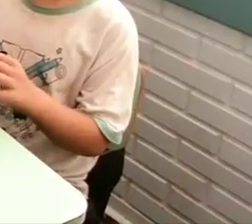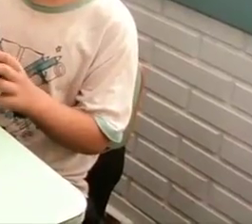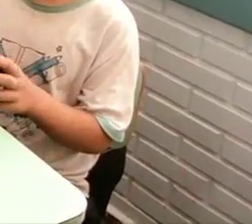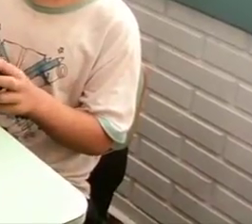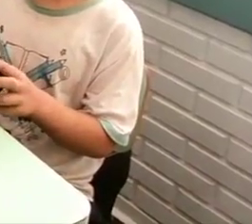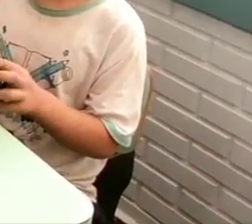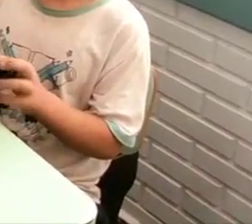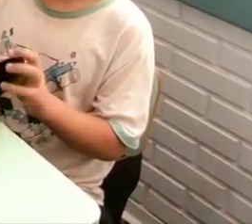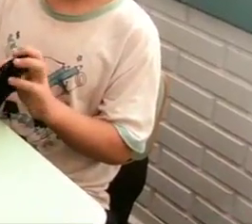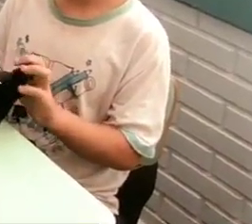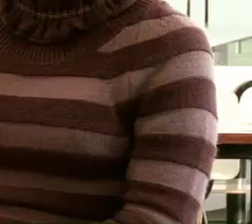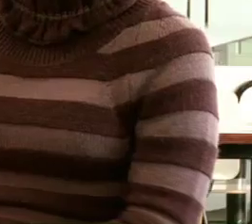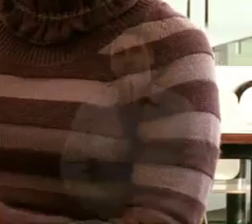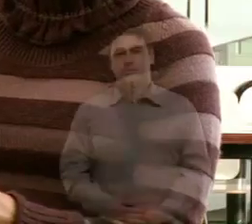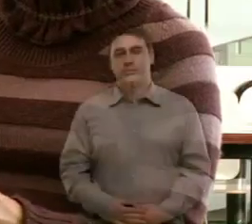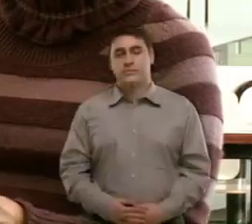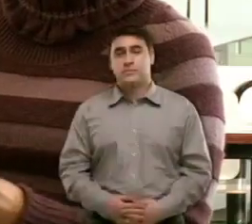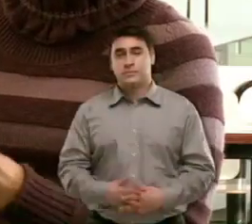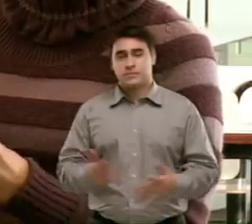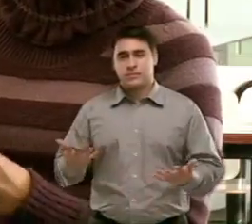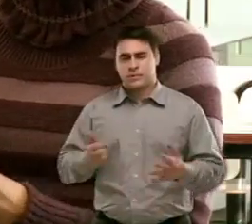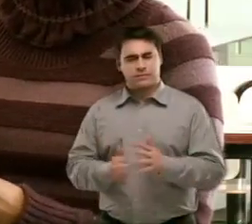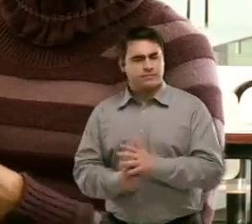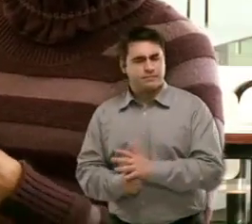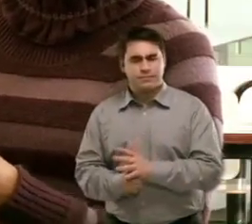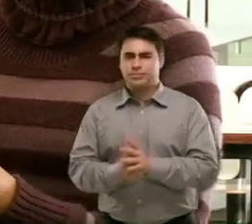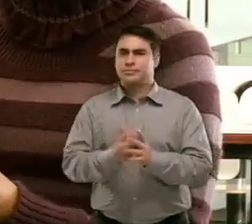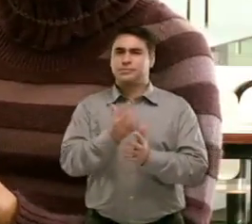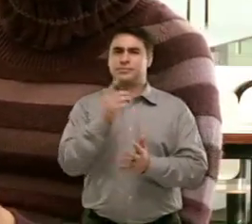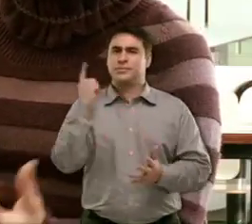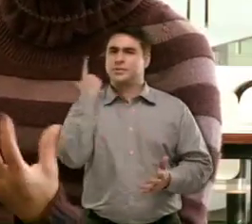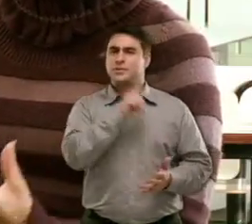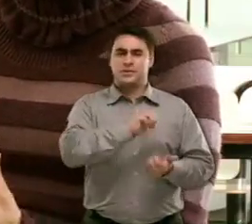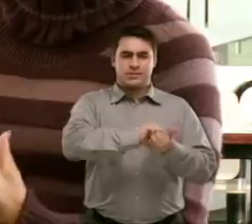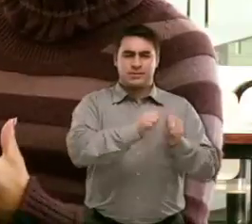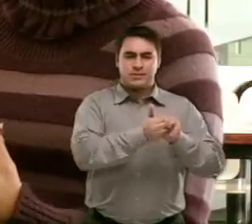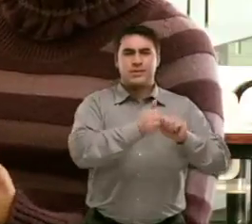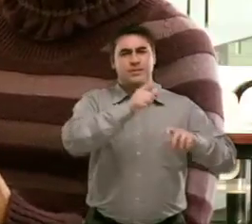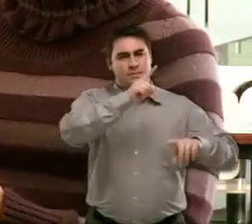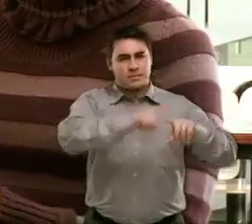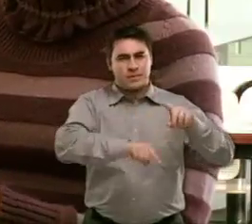A lot of things we were able to adapt, like materials she gave me, ideas,